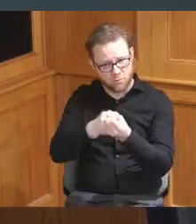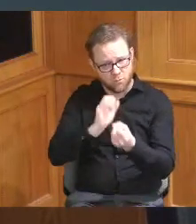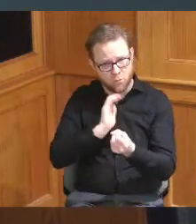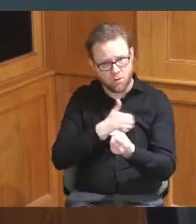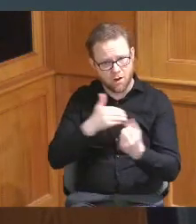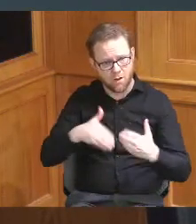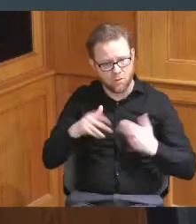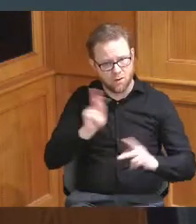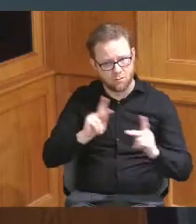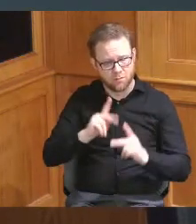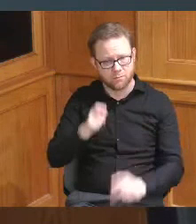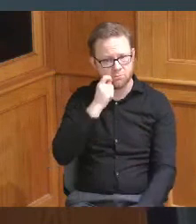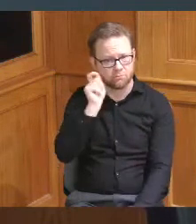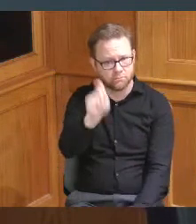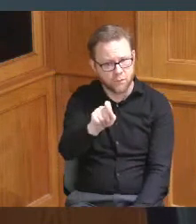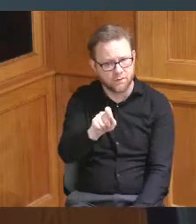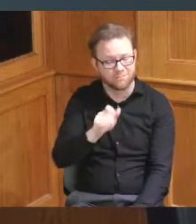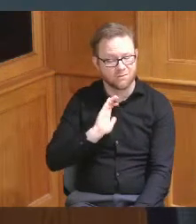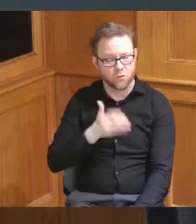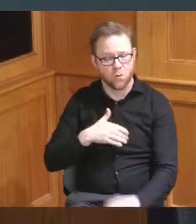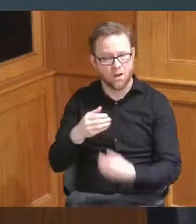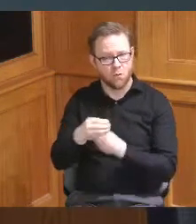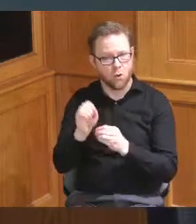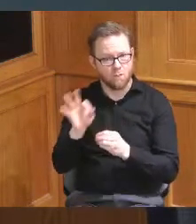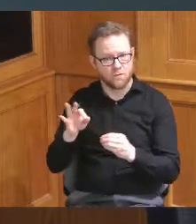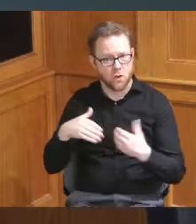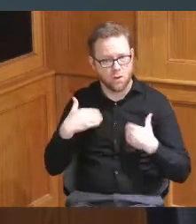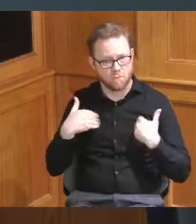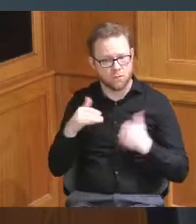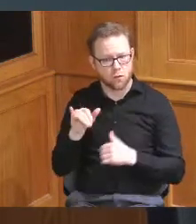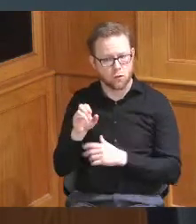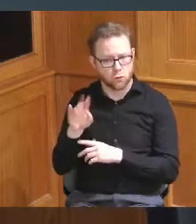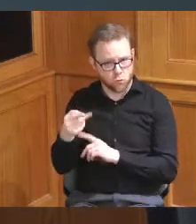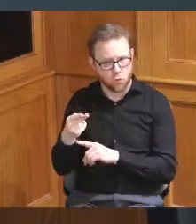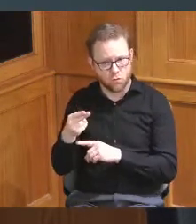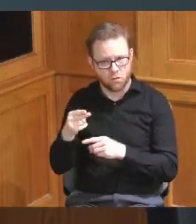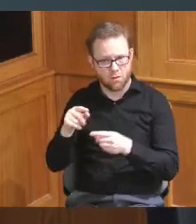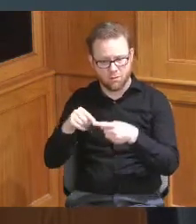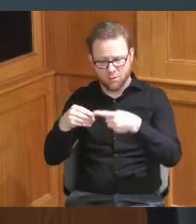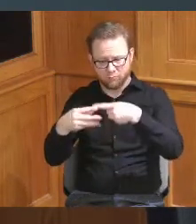do everything we can through the Office of Youth that has a number of umbrellas under it like this